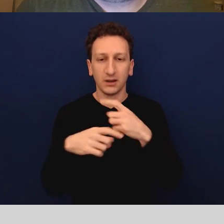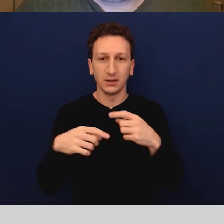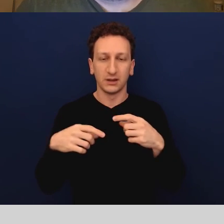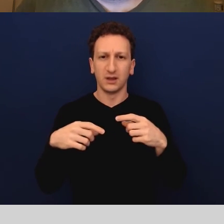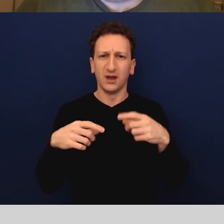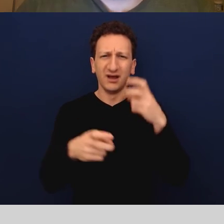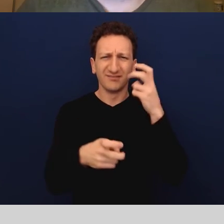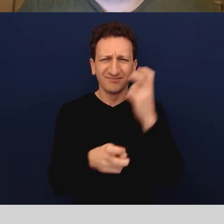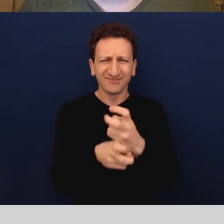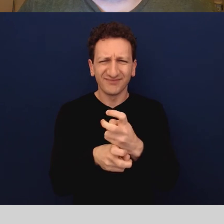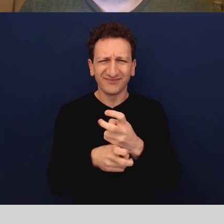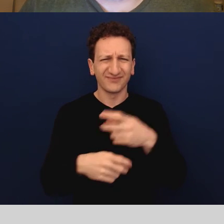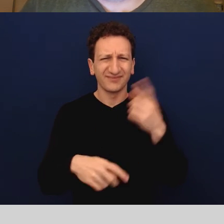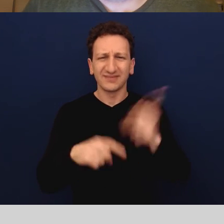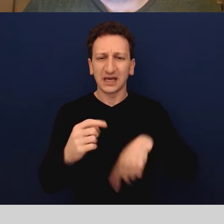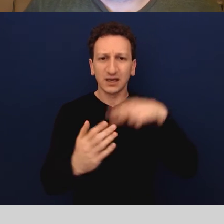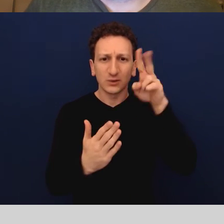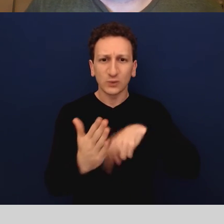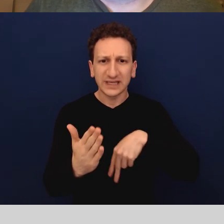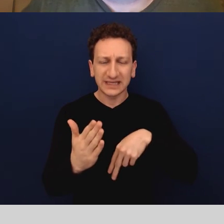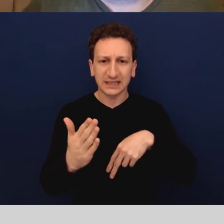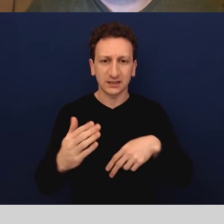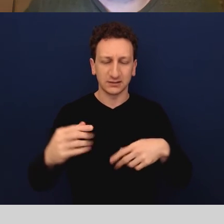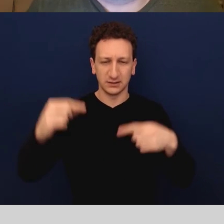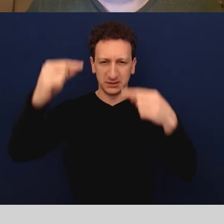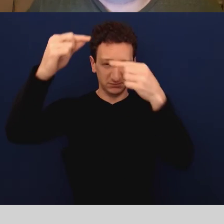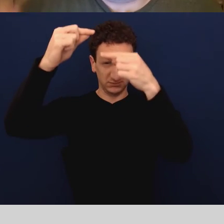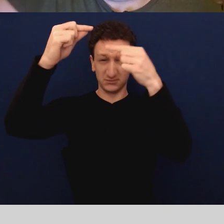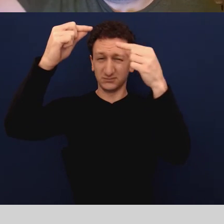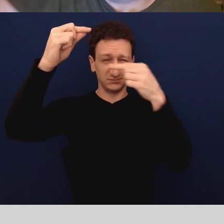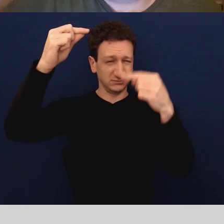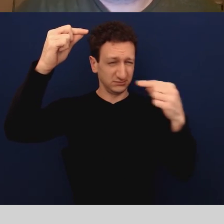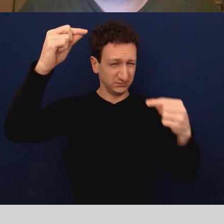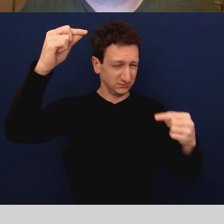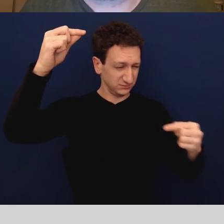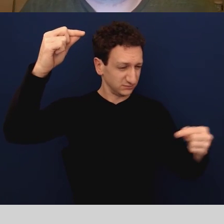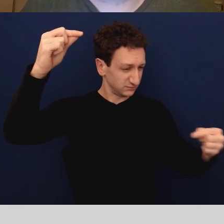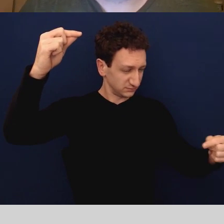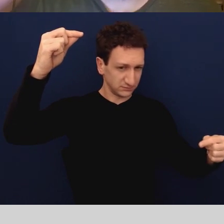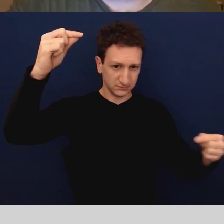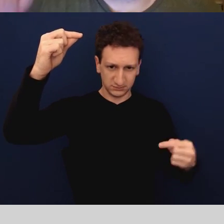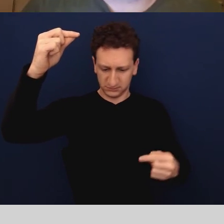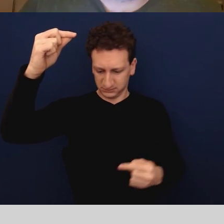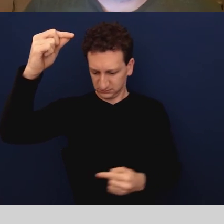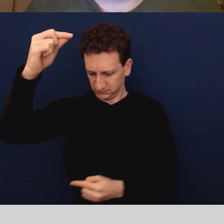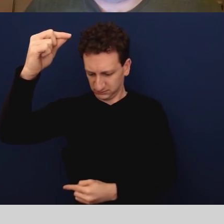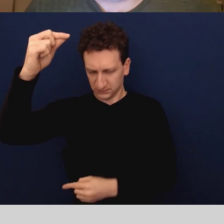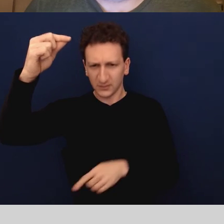that should be the warning sign. This is not great. If you have four, if/elif, you'll probably need more.